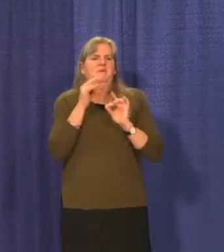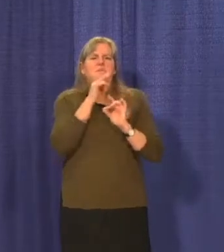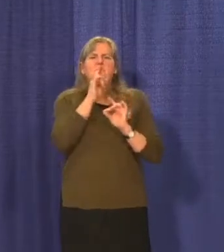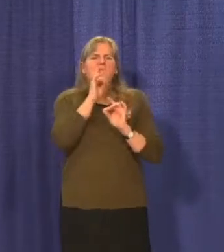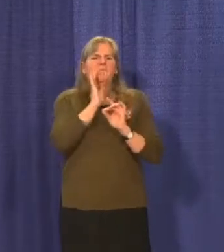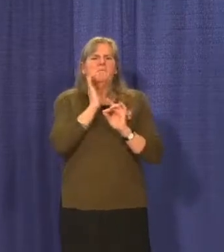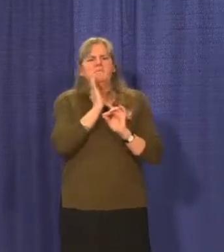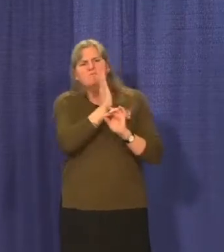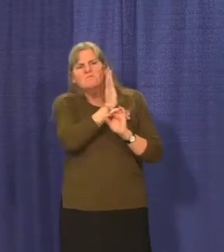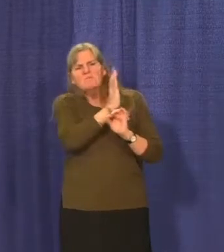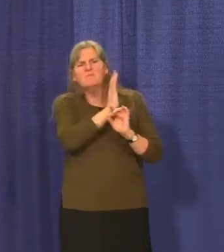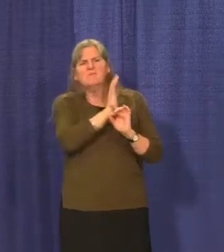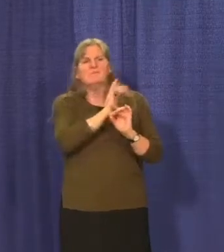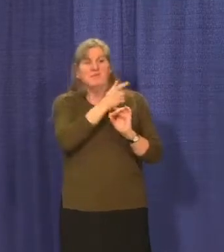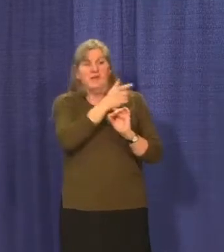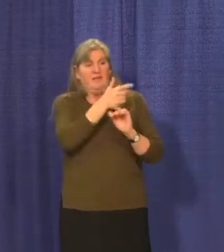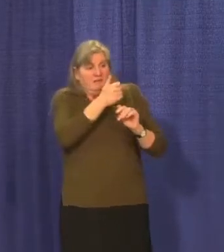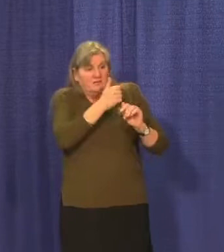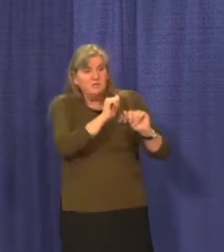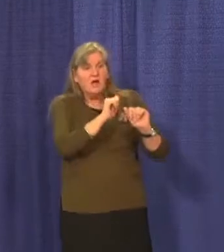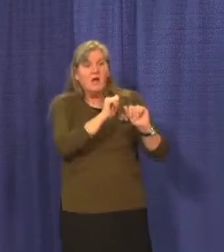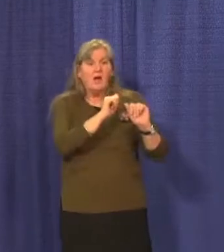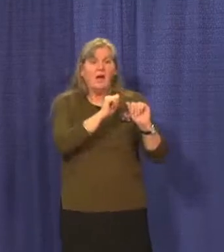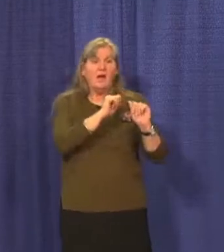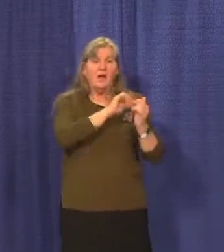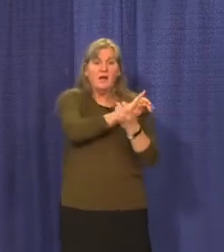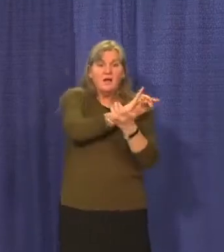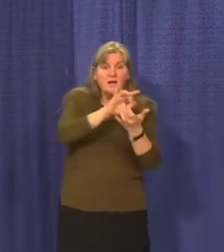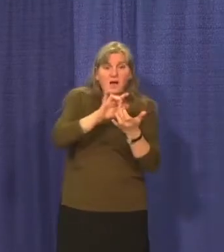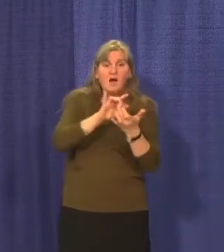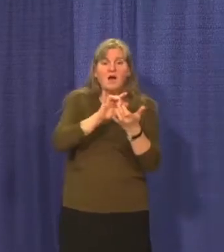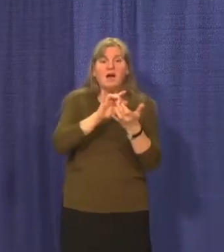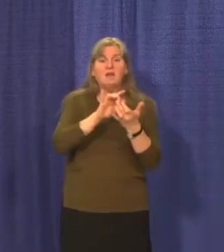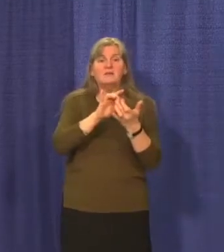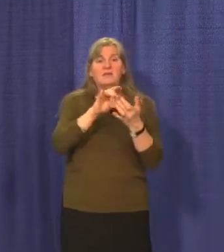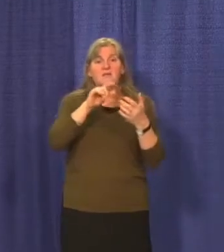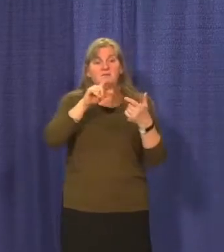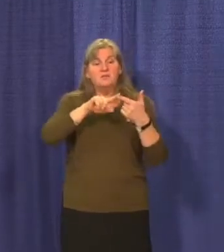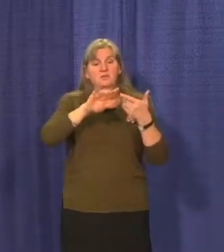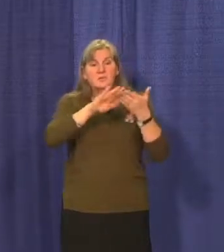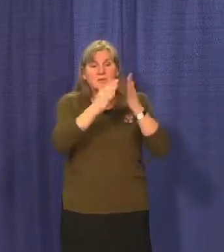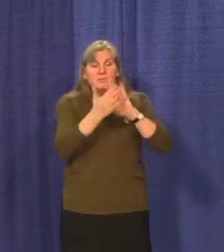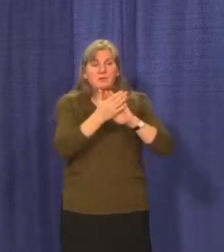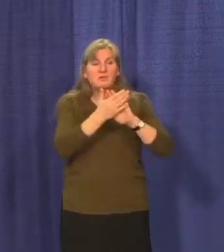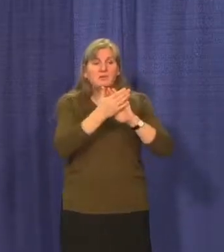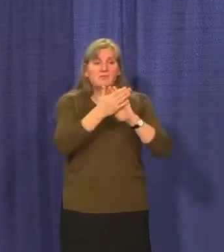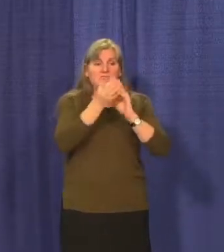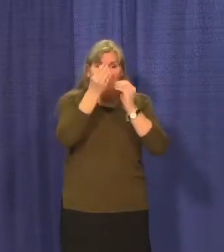And I am unaware whether they have made any attempt to reach back into the community.